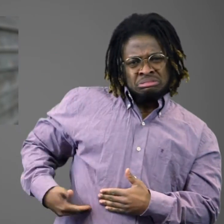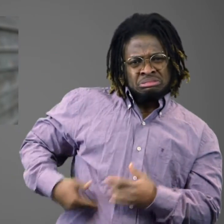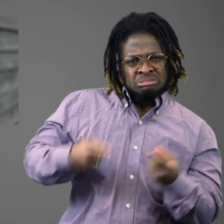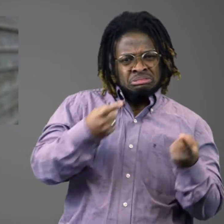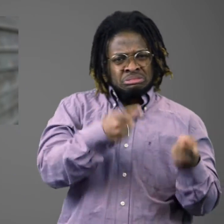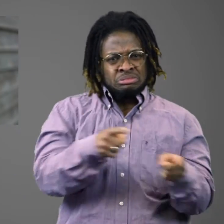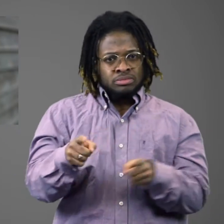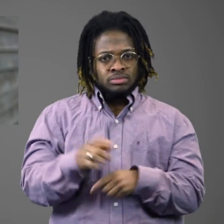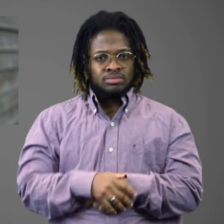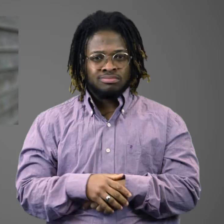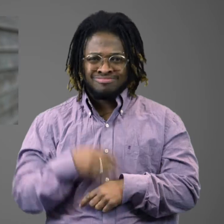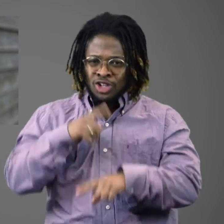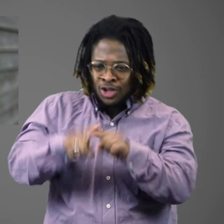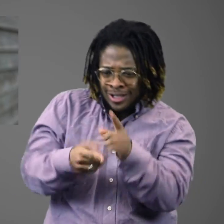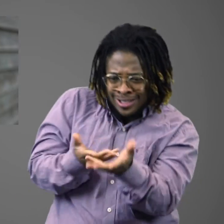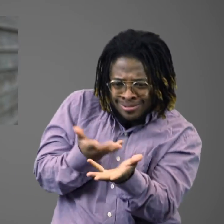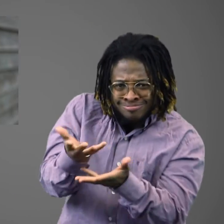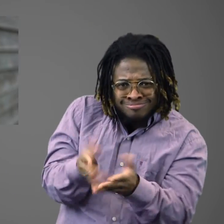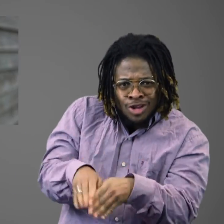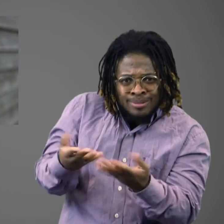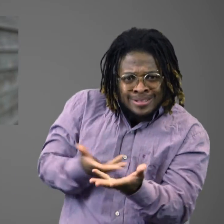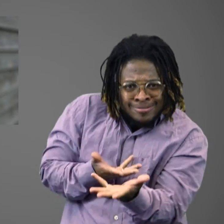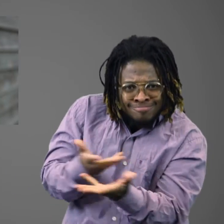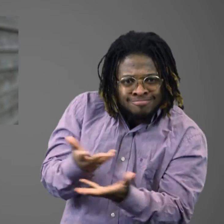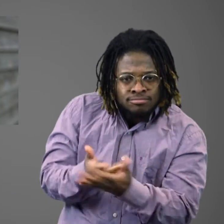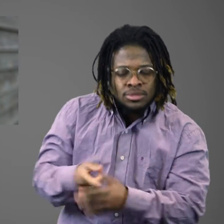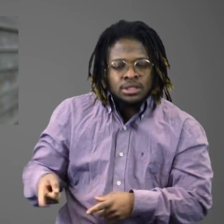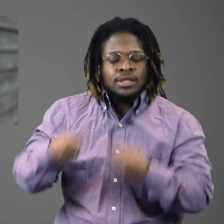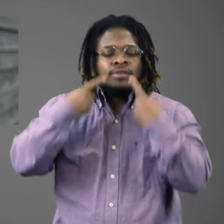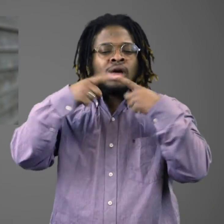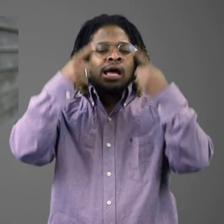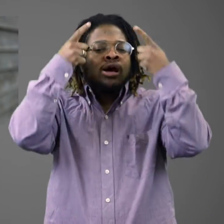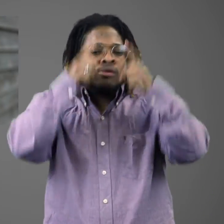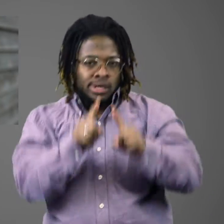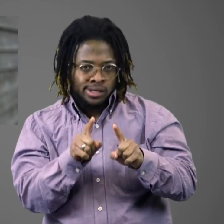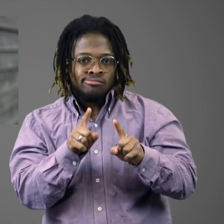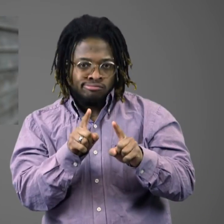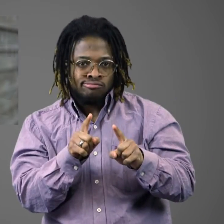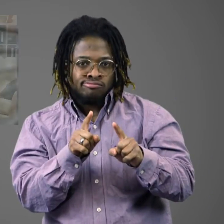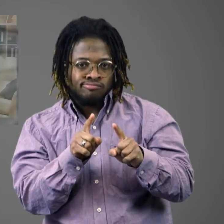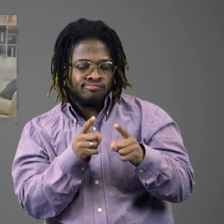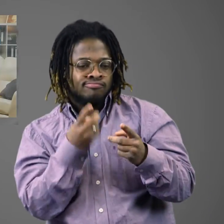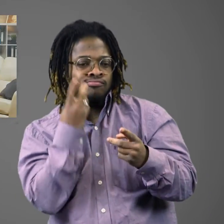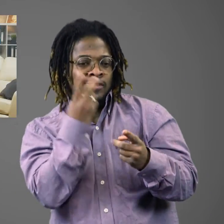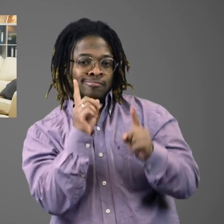I knew something was going on but I couldn't get her to open up.